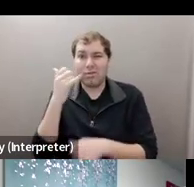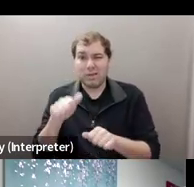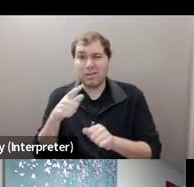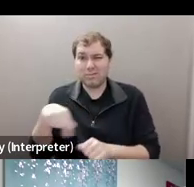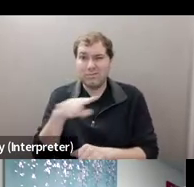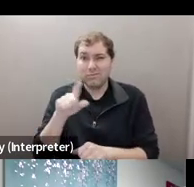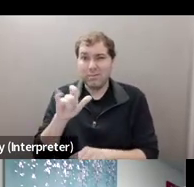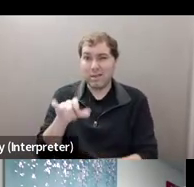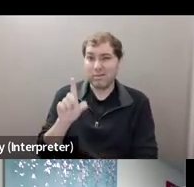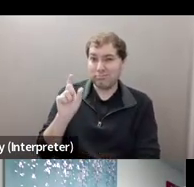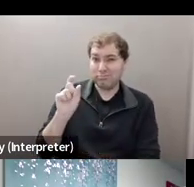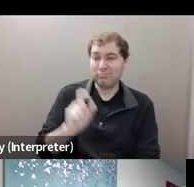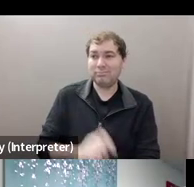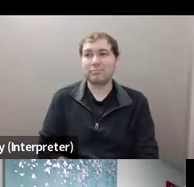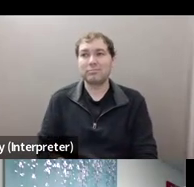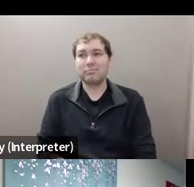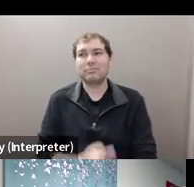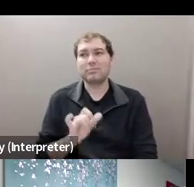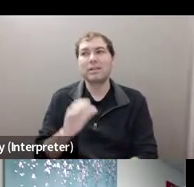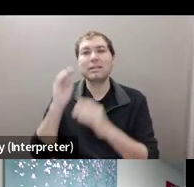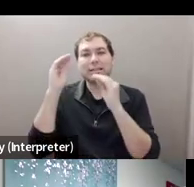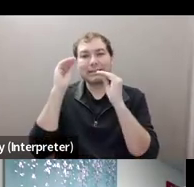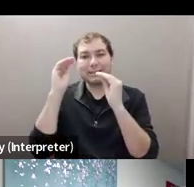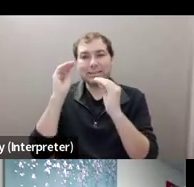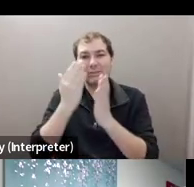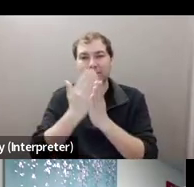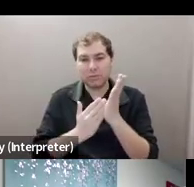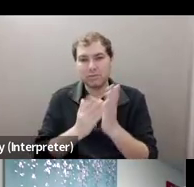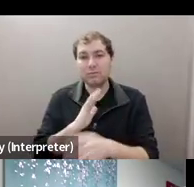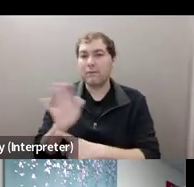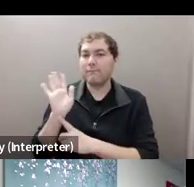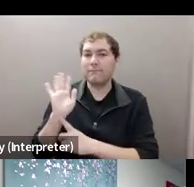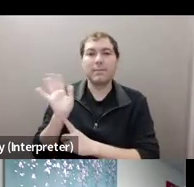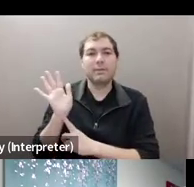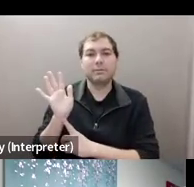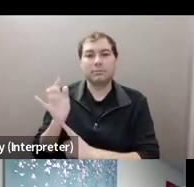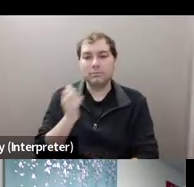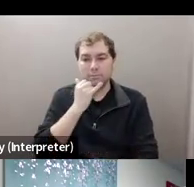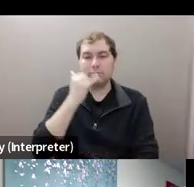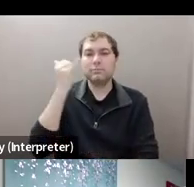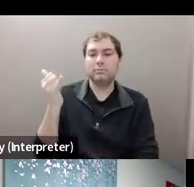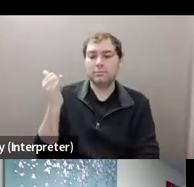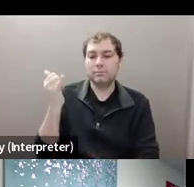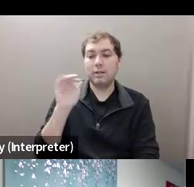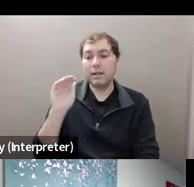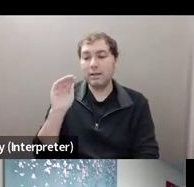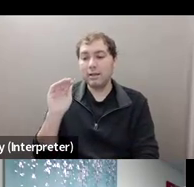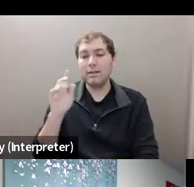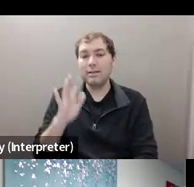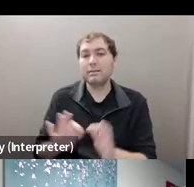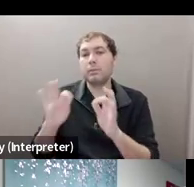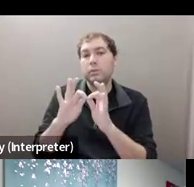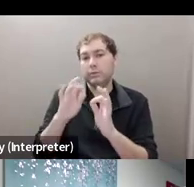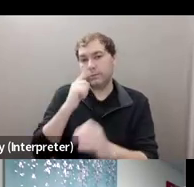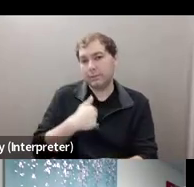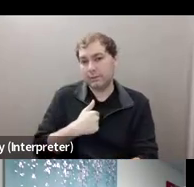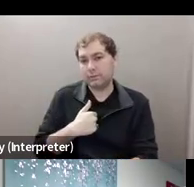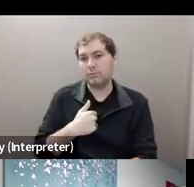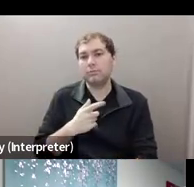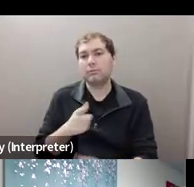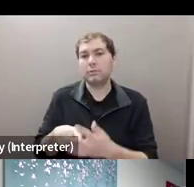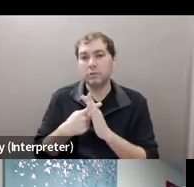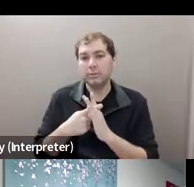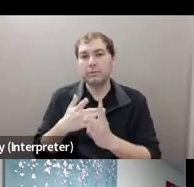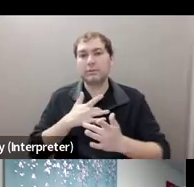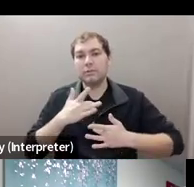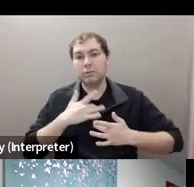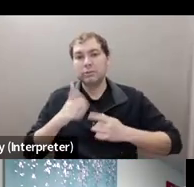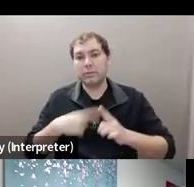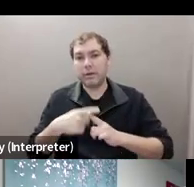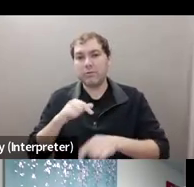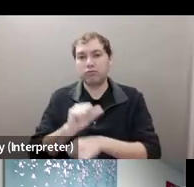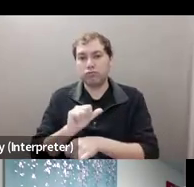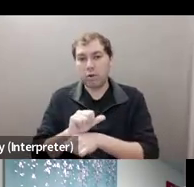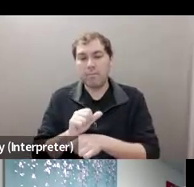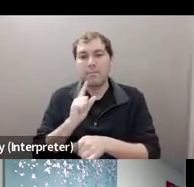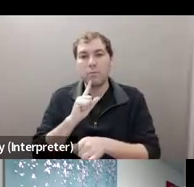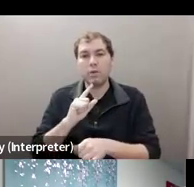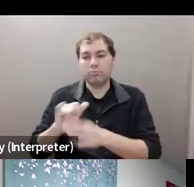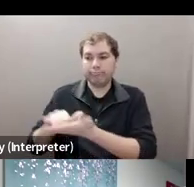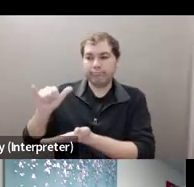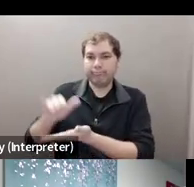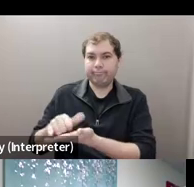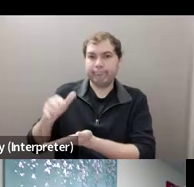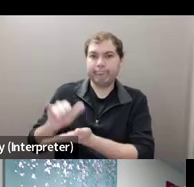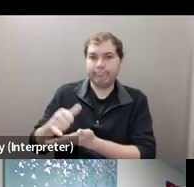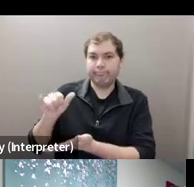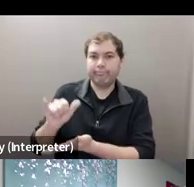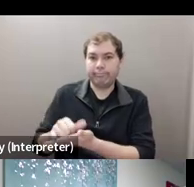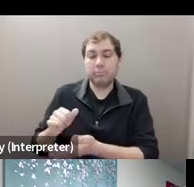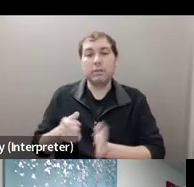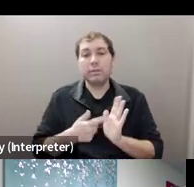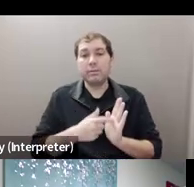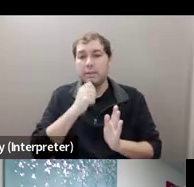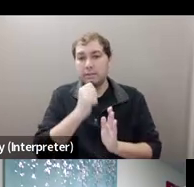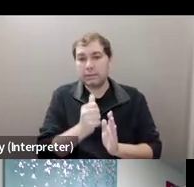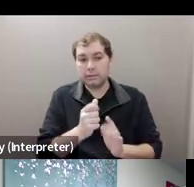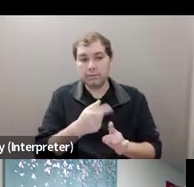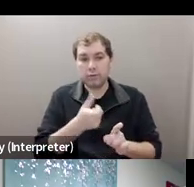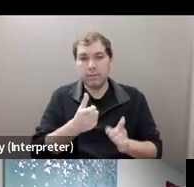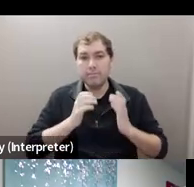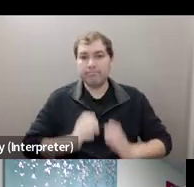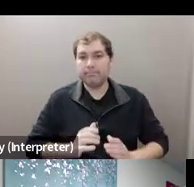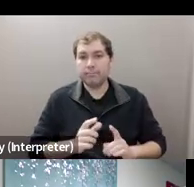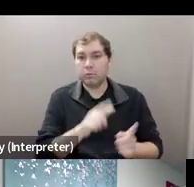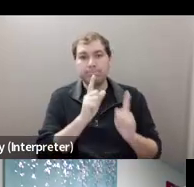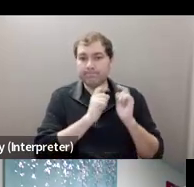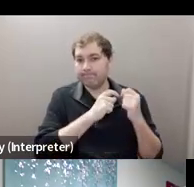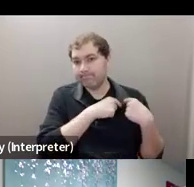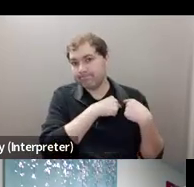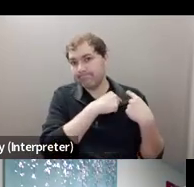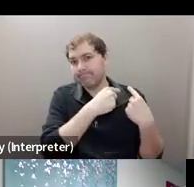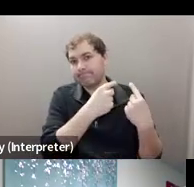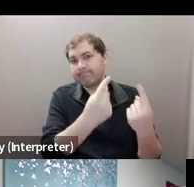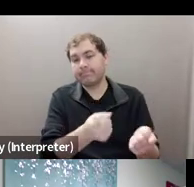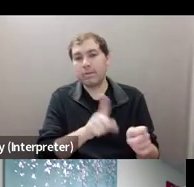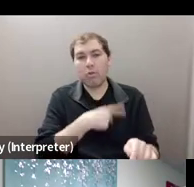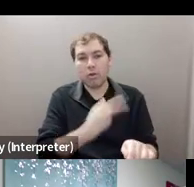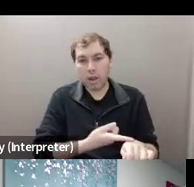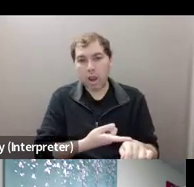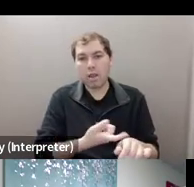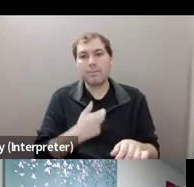Don Posh: So that's where the teaching comes in 5 min. Get on the phone and say, this is important to me. They start being concerned about their jobs when their phone starts ringing. Sometimes their phone doesn't ring from constituents for weeks. And maybe that's something that we gotta make happen.